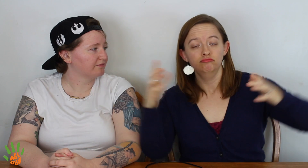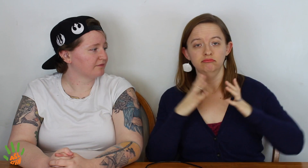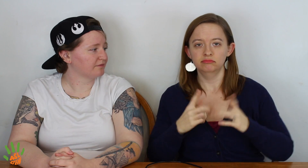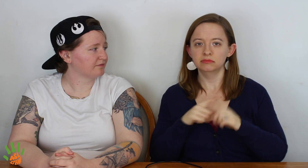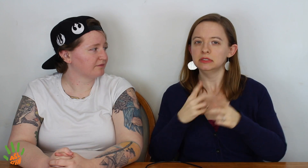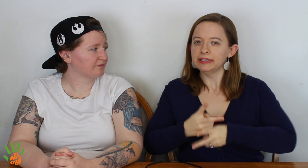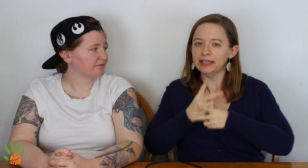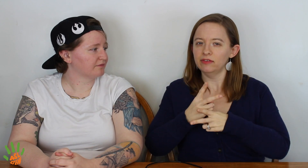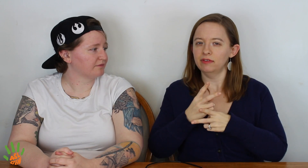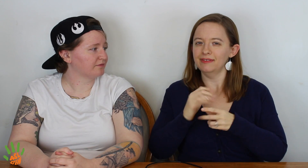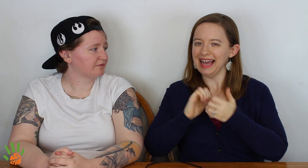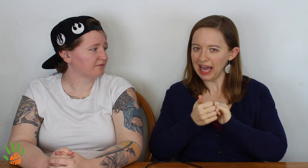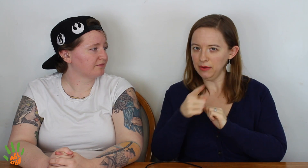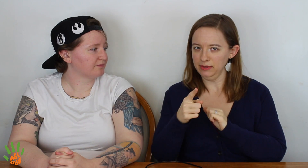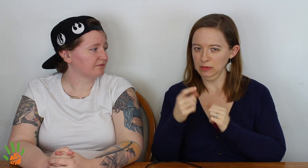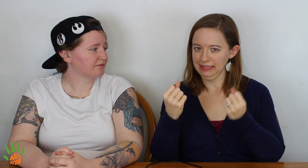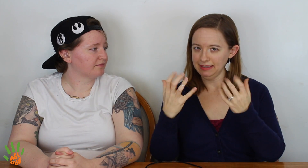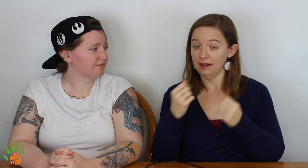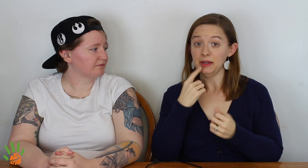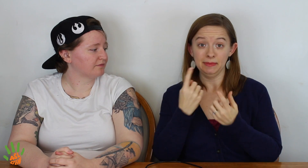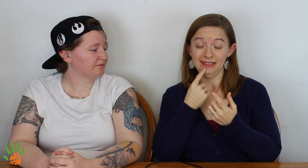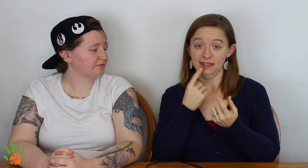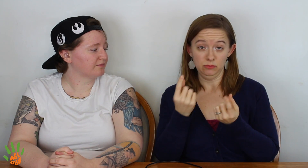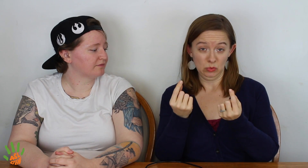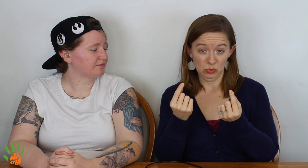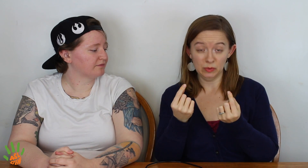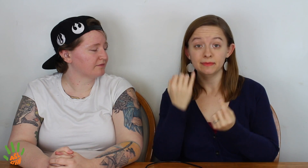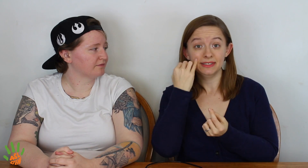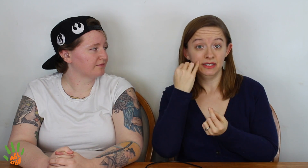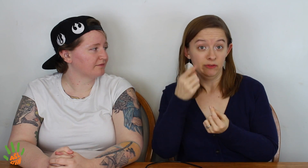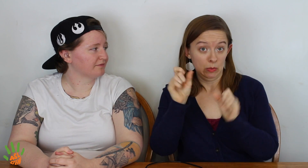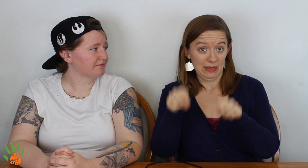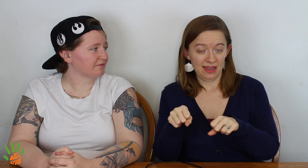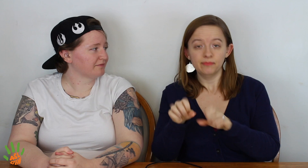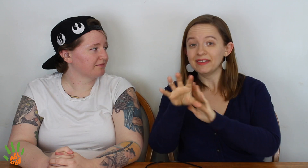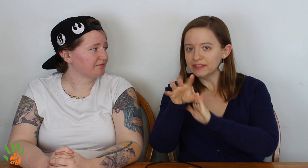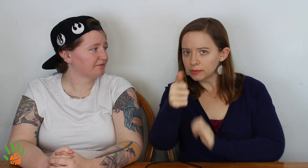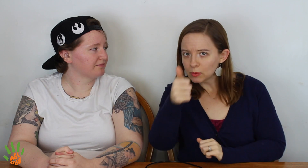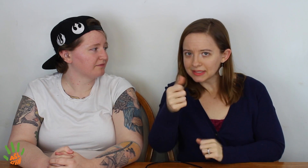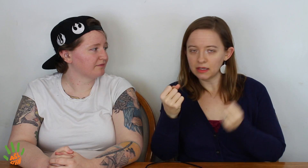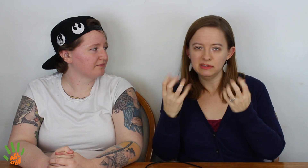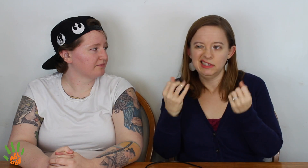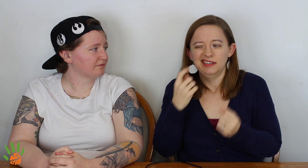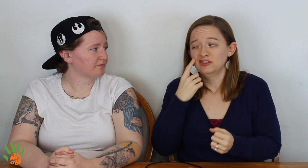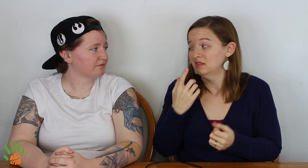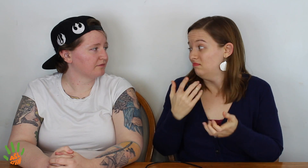If you need to go out for a bit, that's fine. Just be careful of how you're signing. What you can do if possible is film yourself.